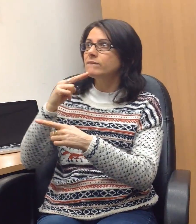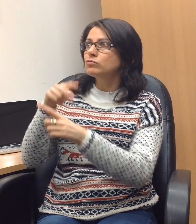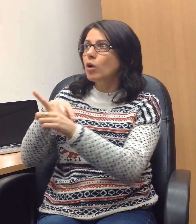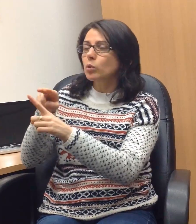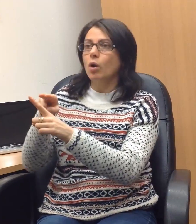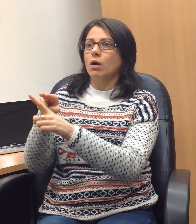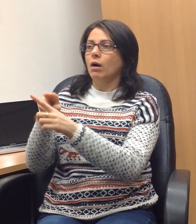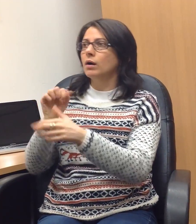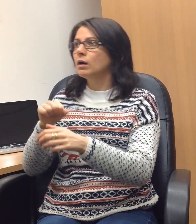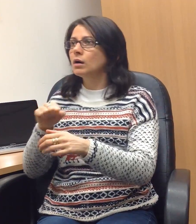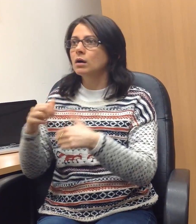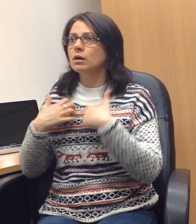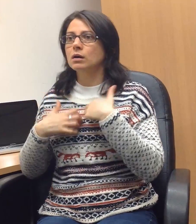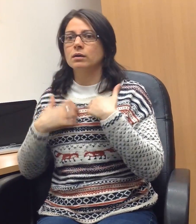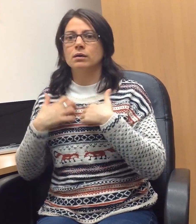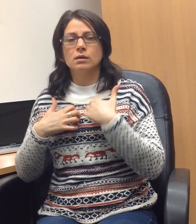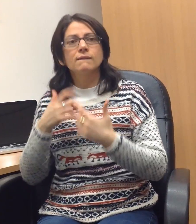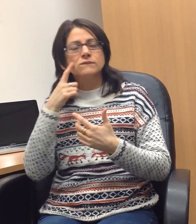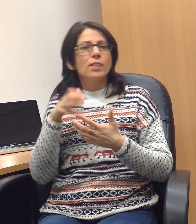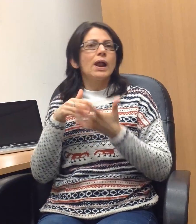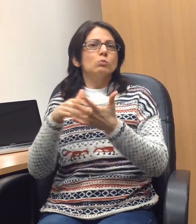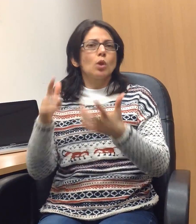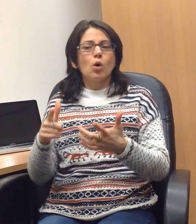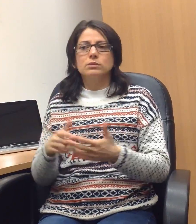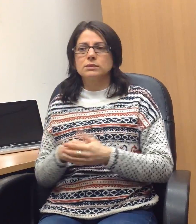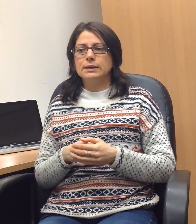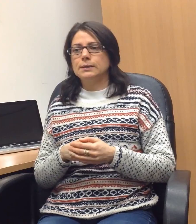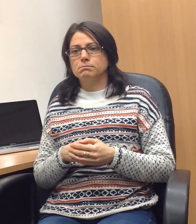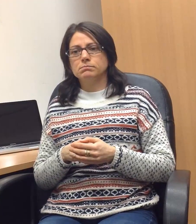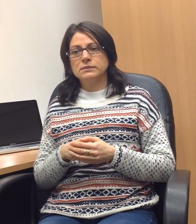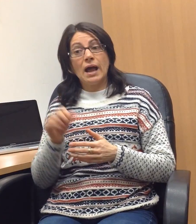model which helps a lot.